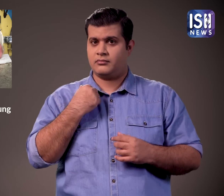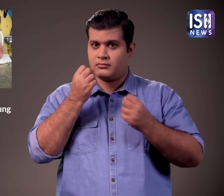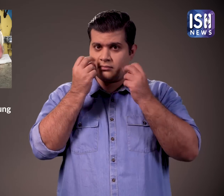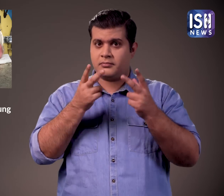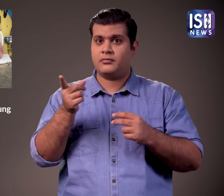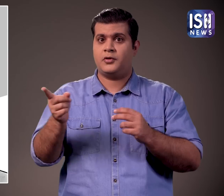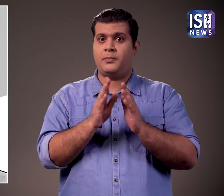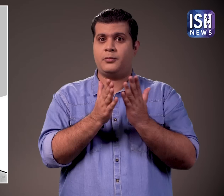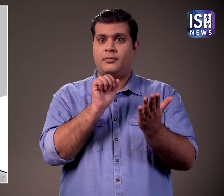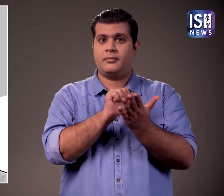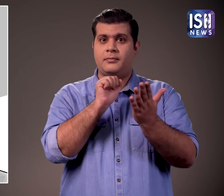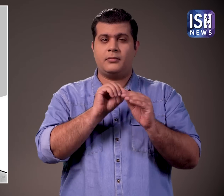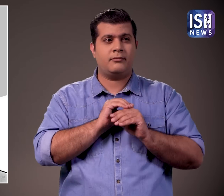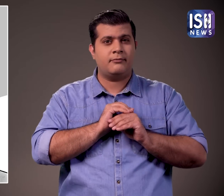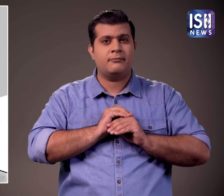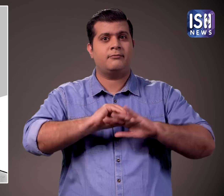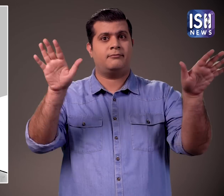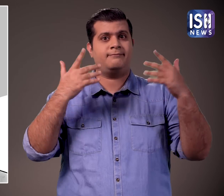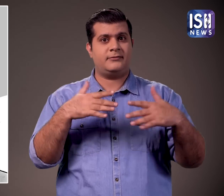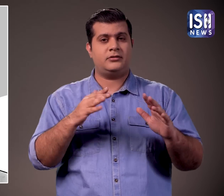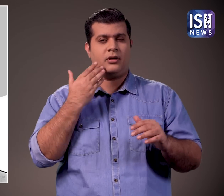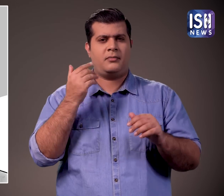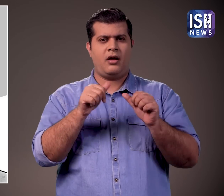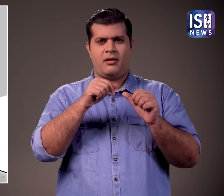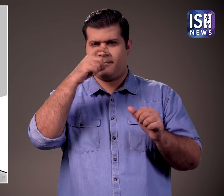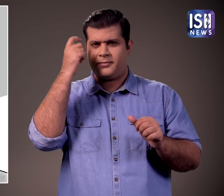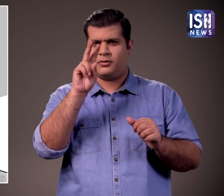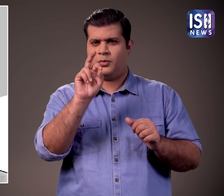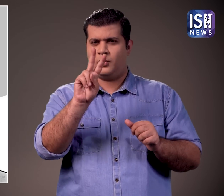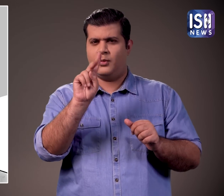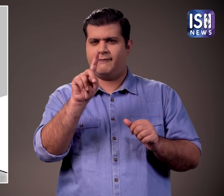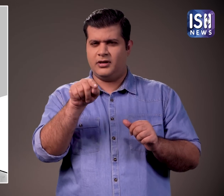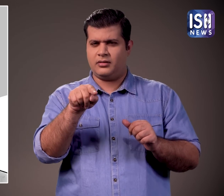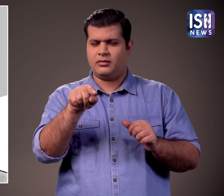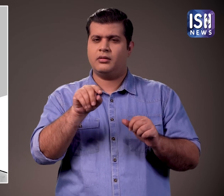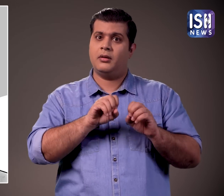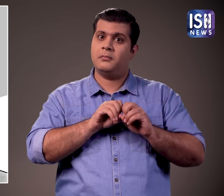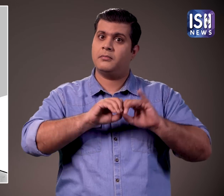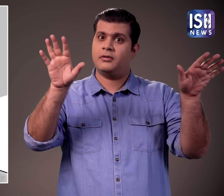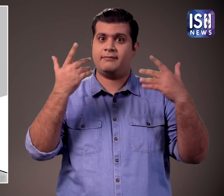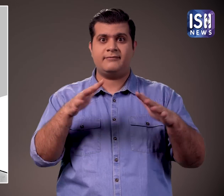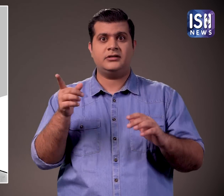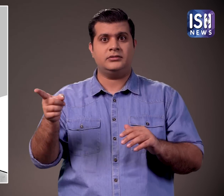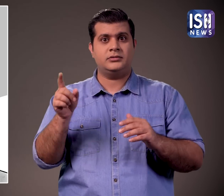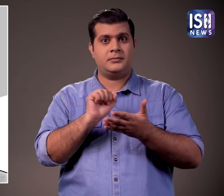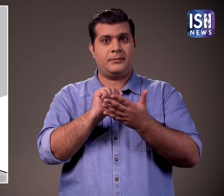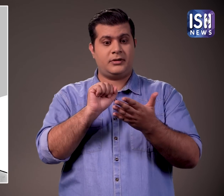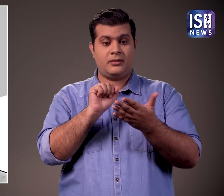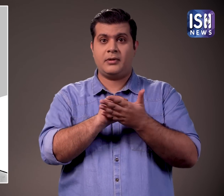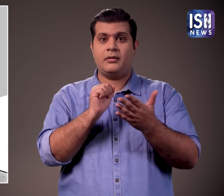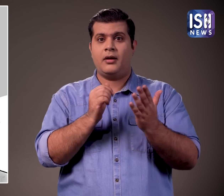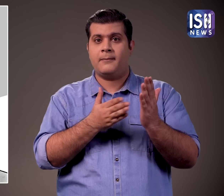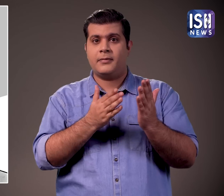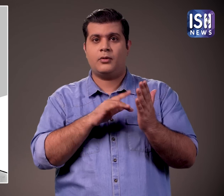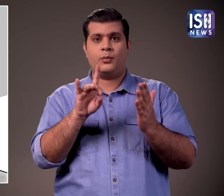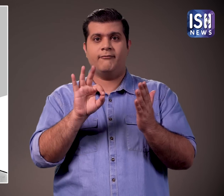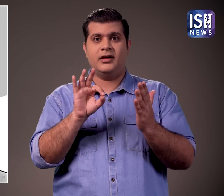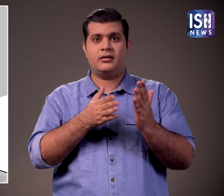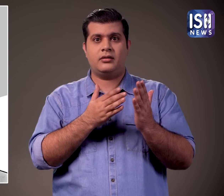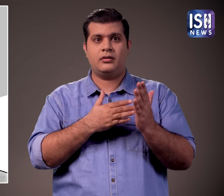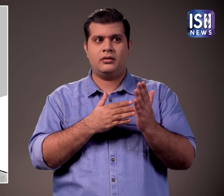Surprisingly, he published his biography in April 2021 . His book consisted of 150-pages.